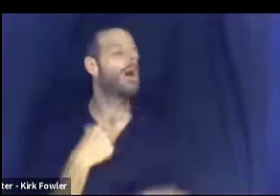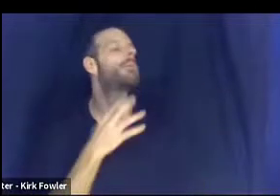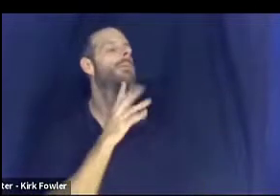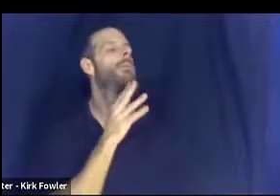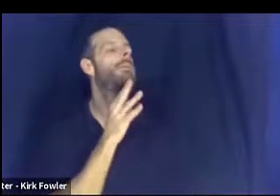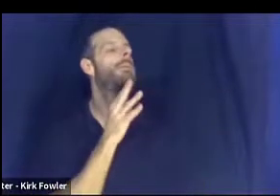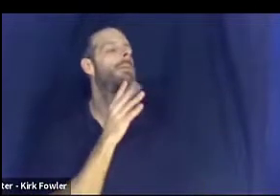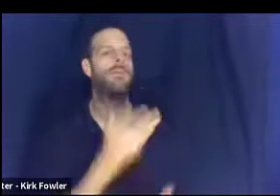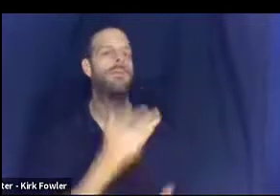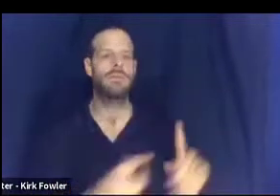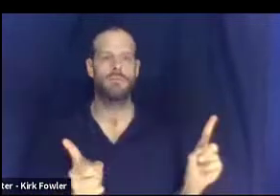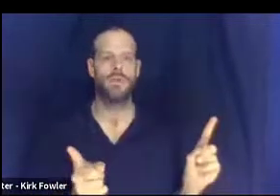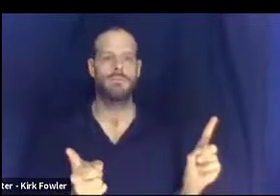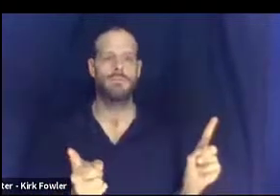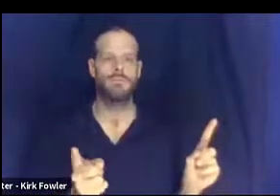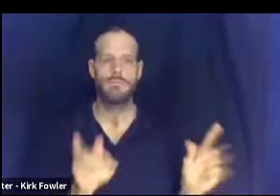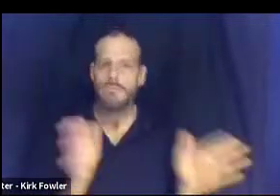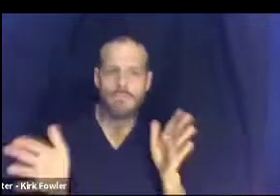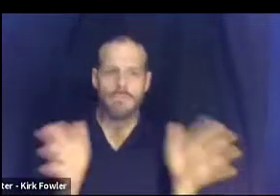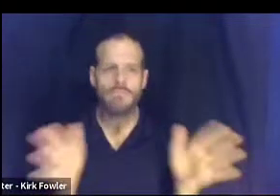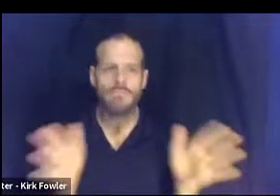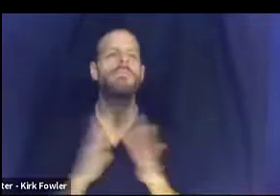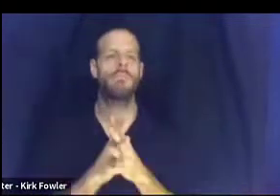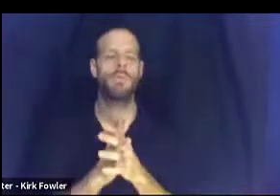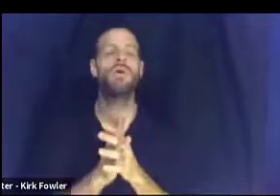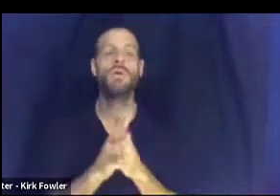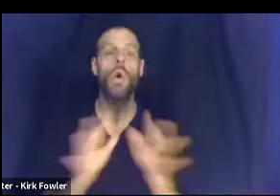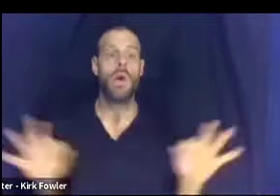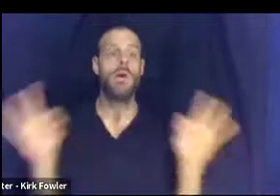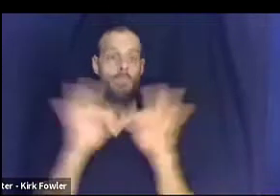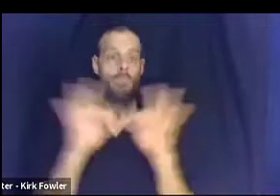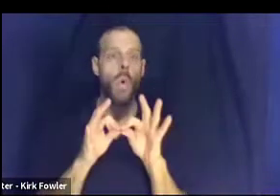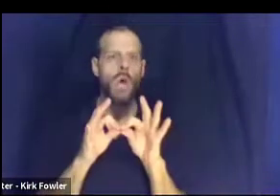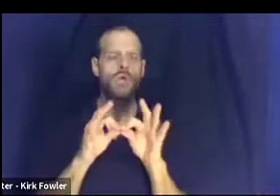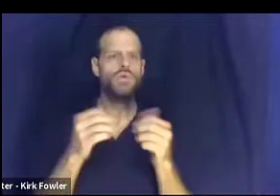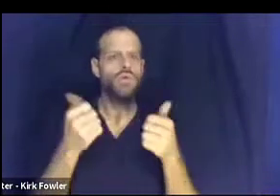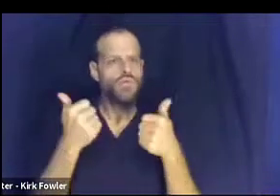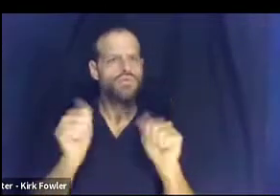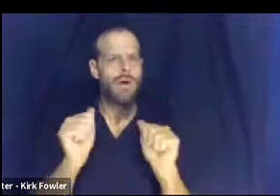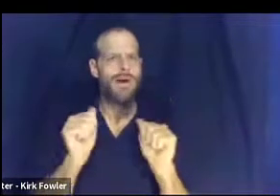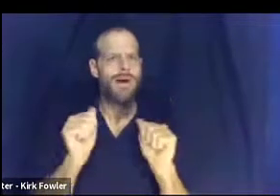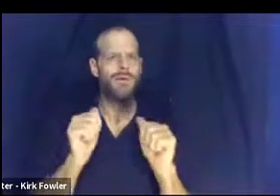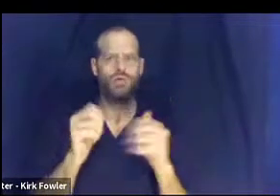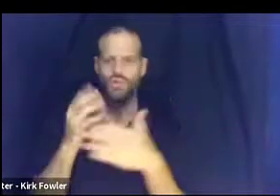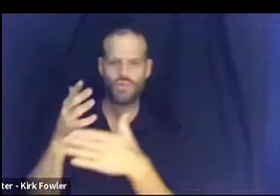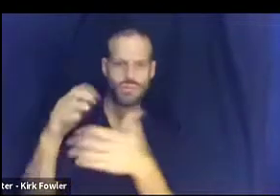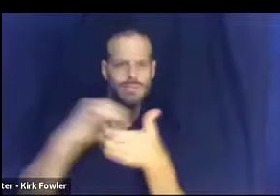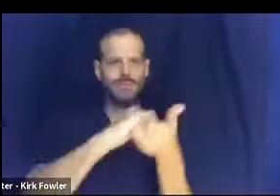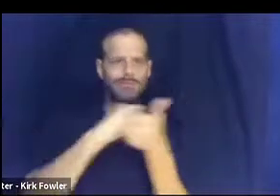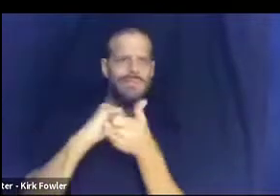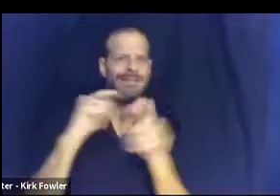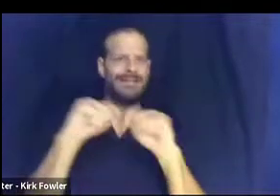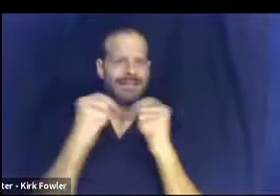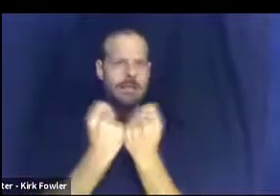to work with all of the students, other communication partners, to understand what those modalities look like